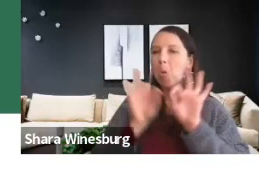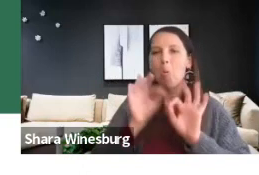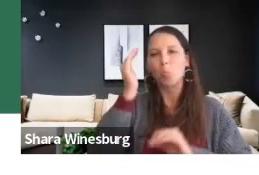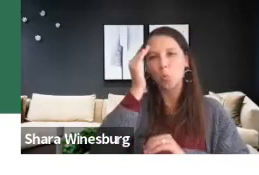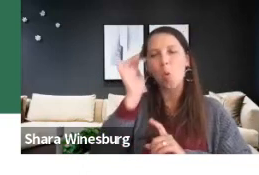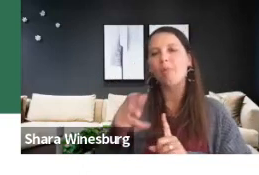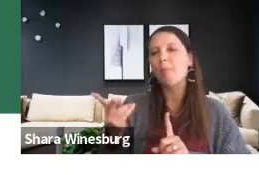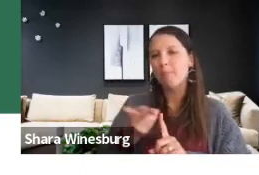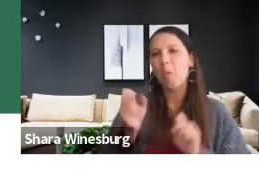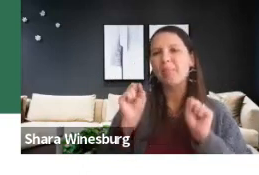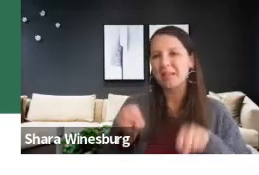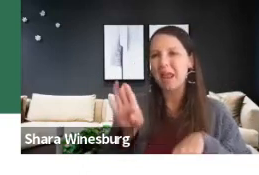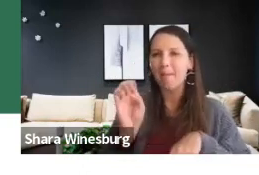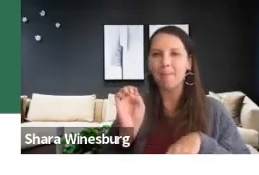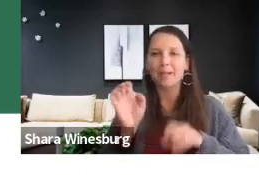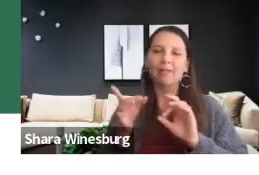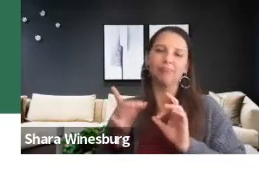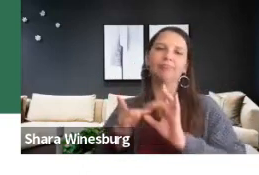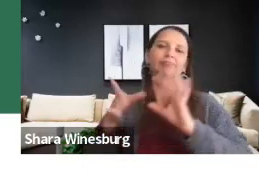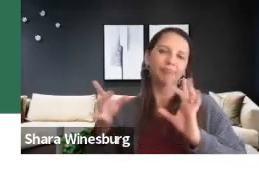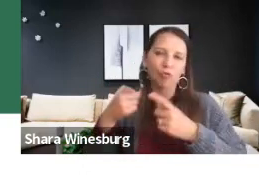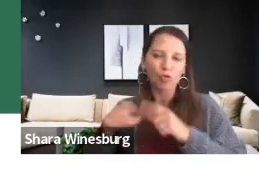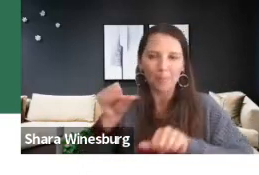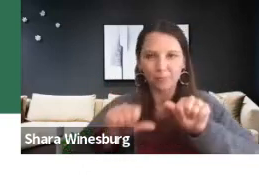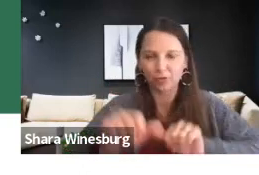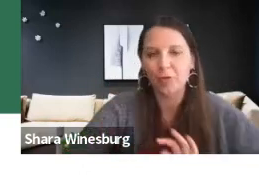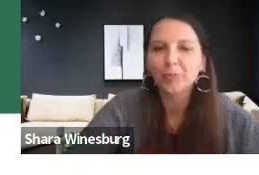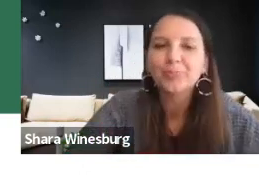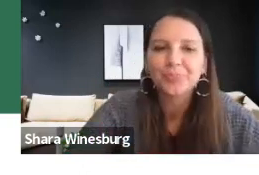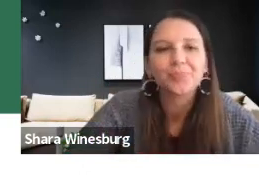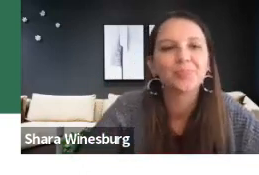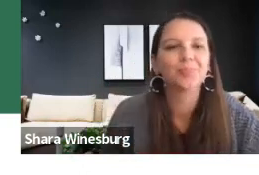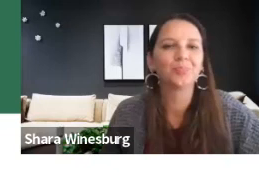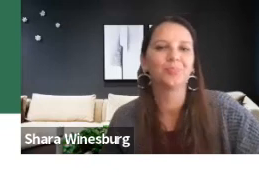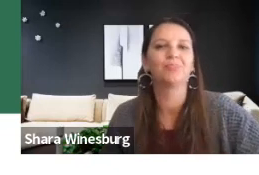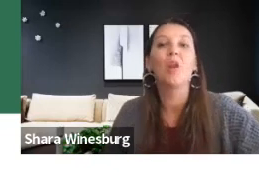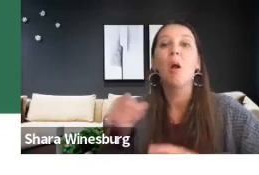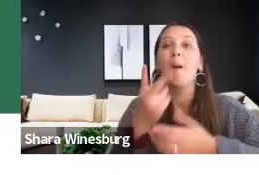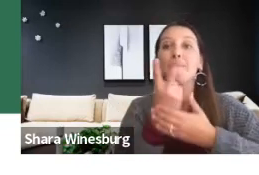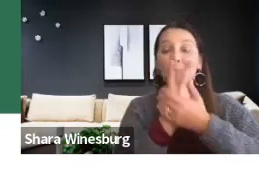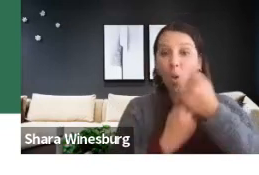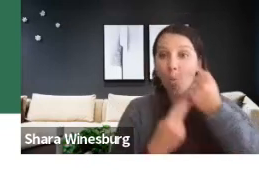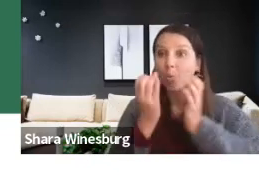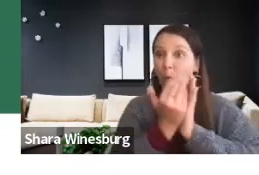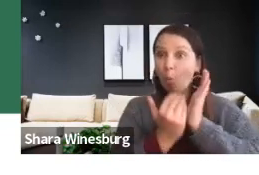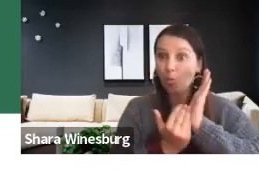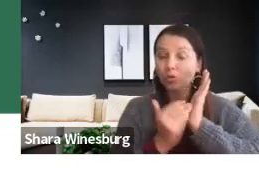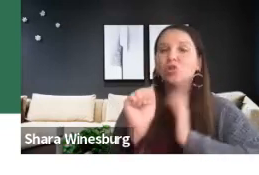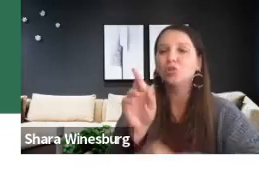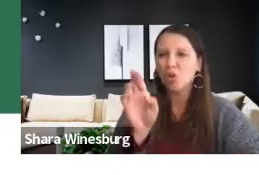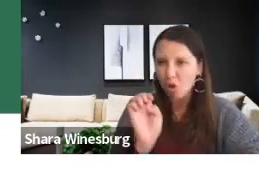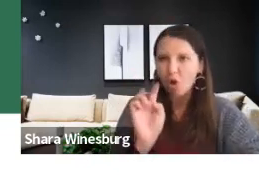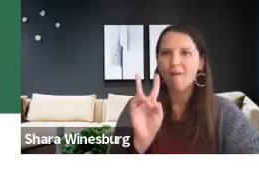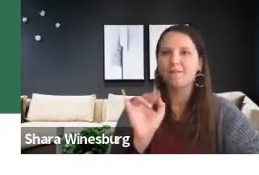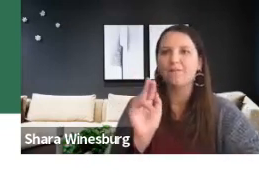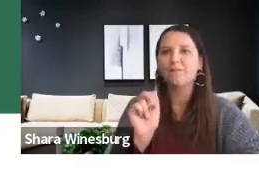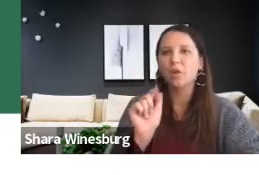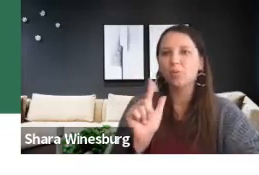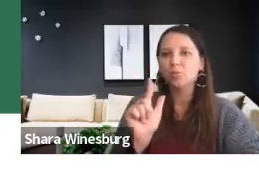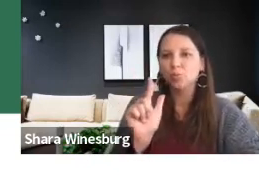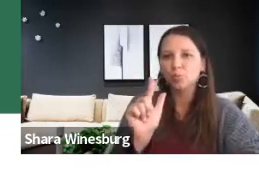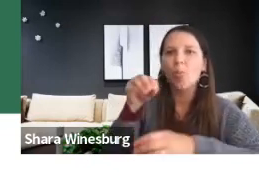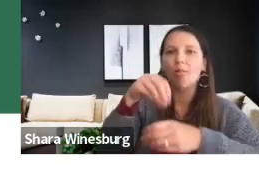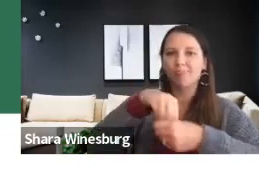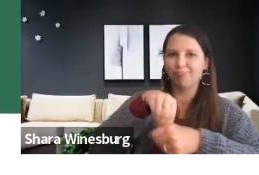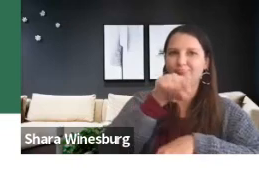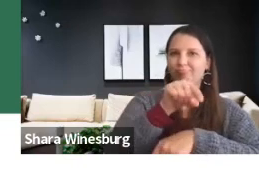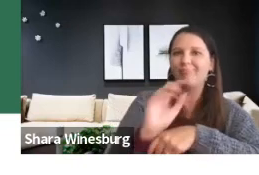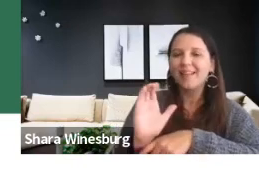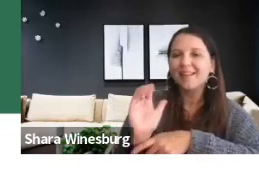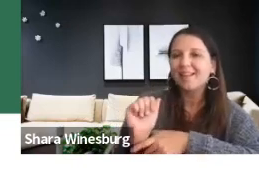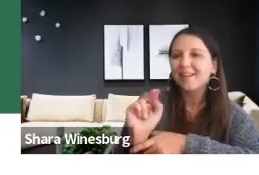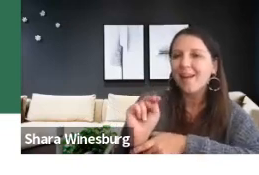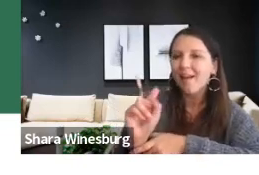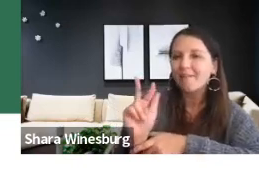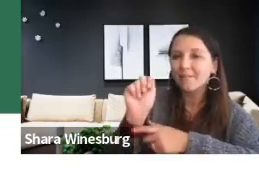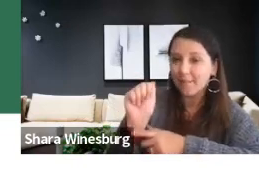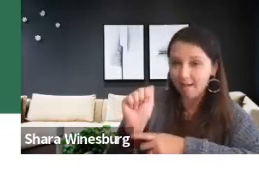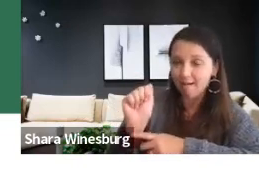Both of those classes are virtual